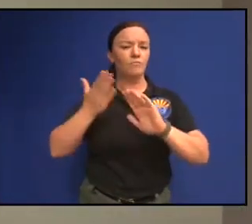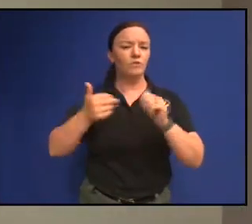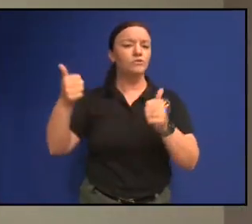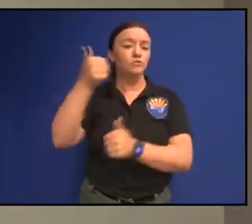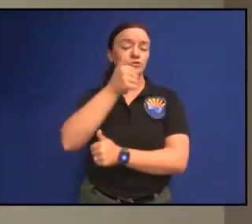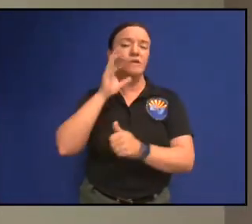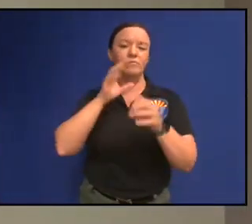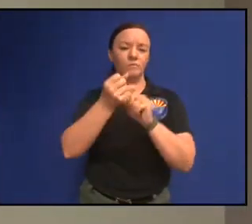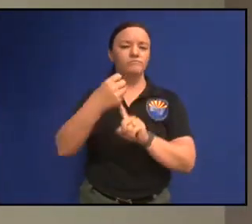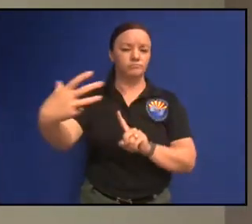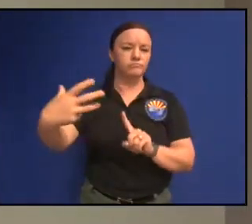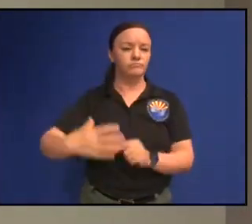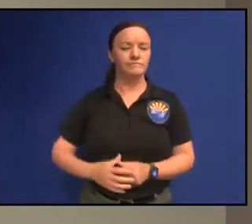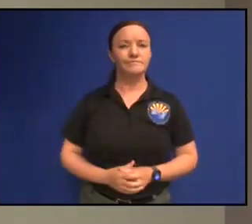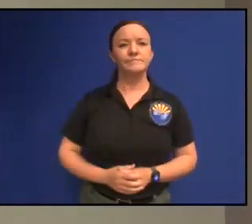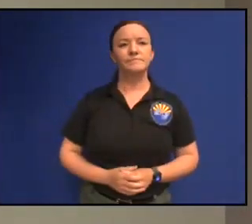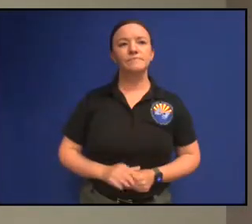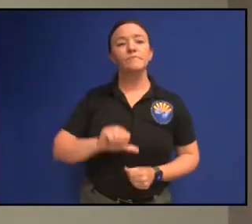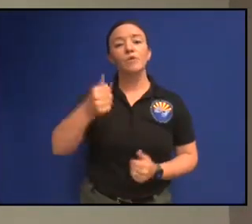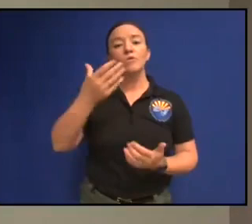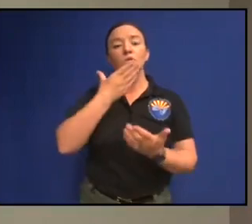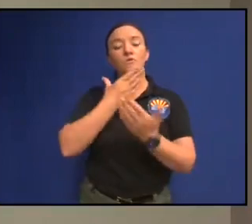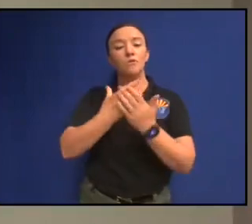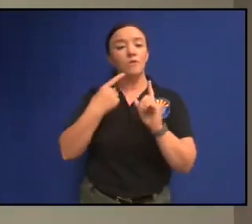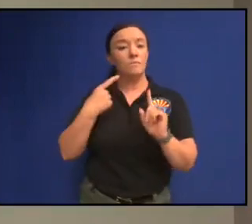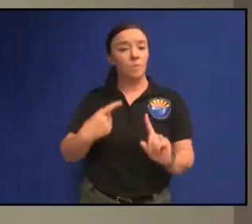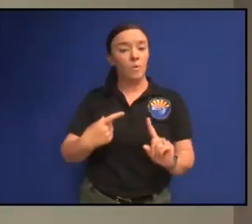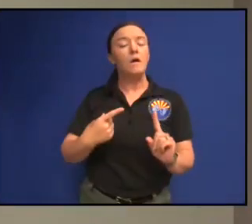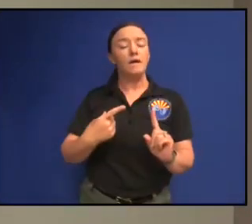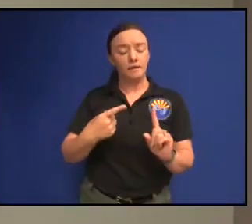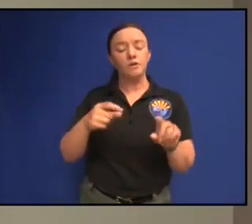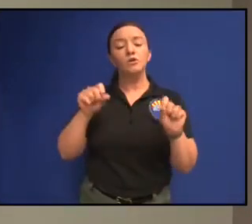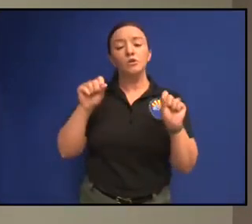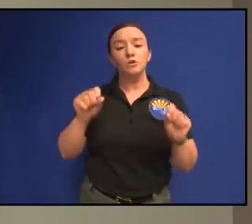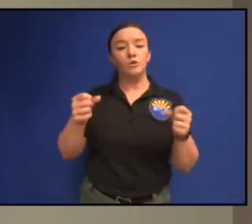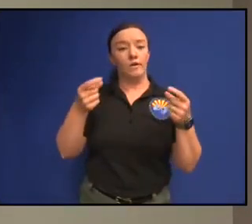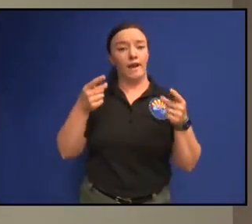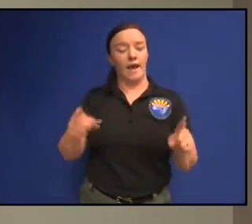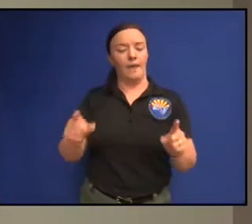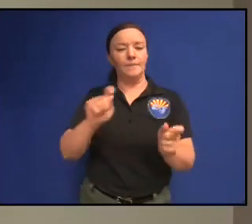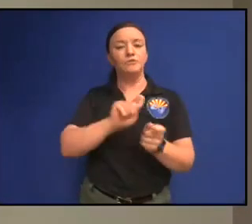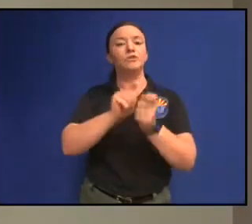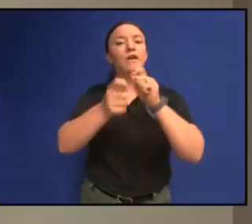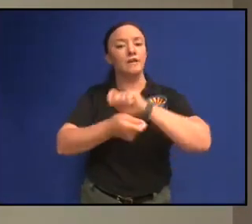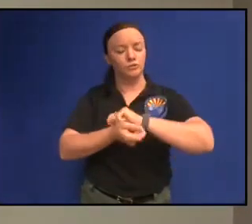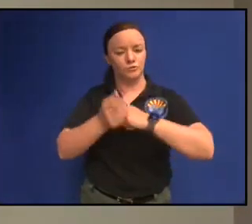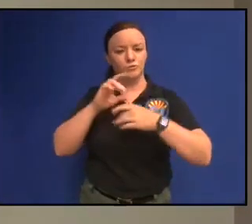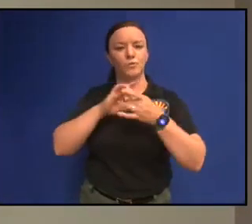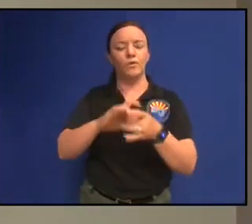ANOTHER GOOD POINT IS WE COULD BE LOOKING AT REAL CHANGES IN THE EVACUATION STATUS IN THE NEXT COUPLE